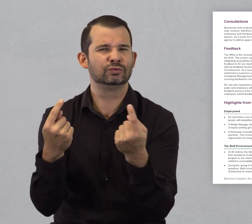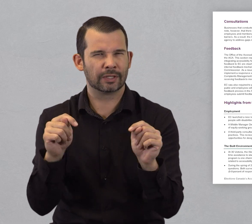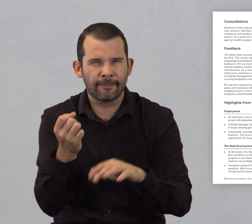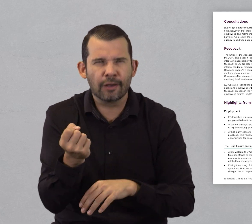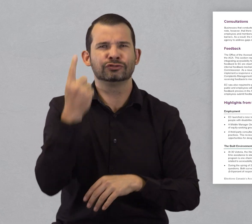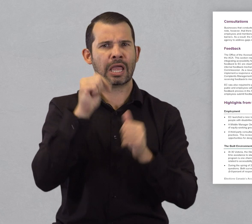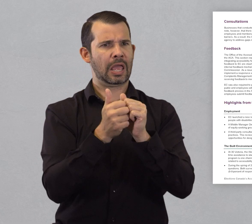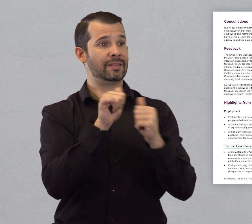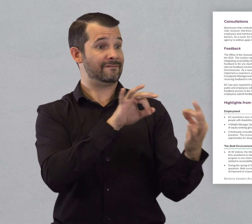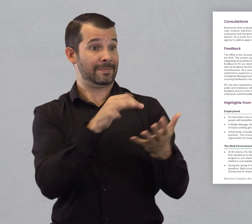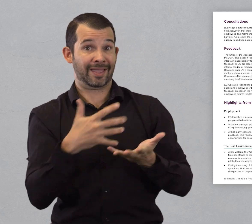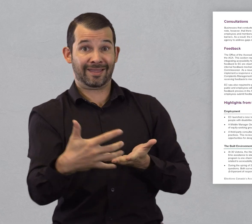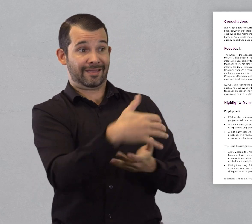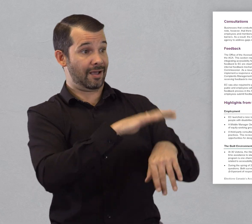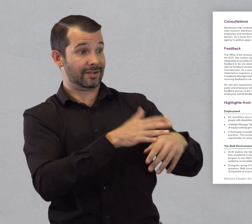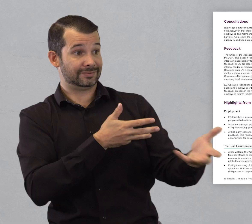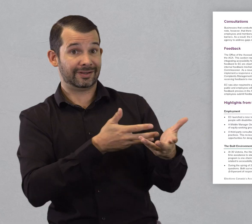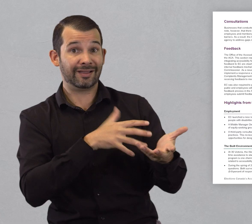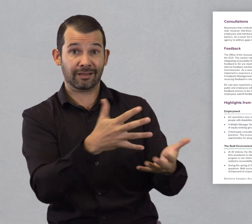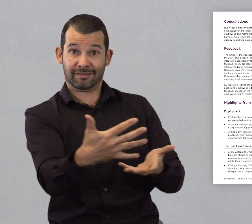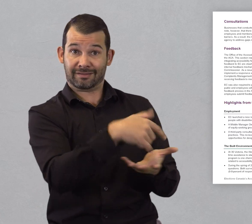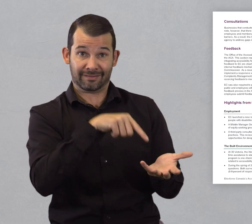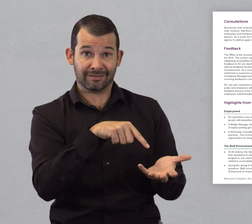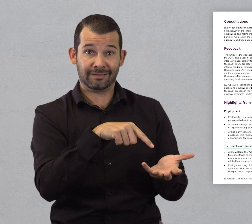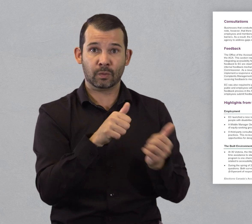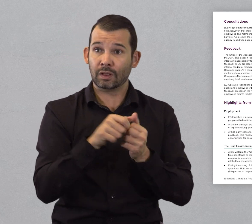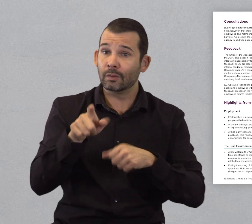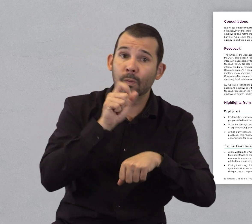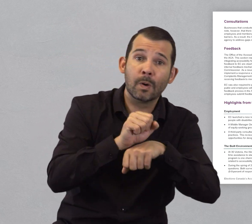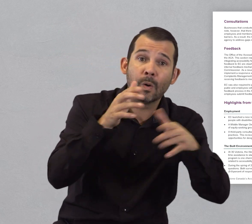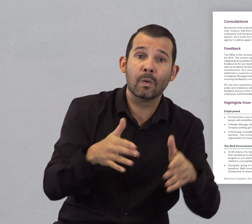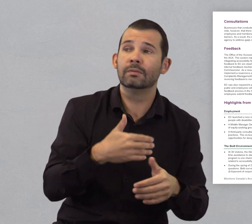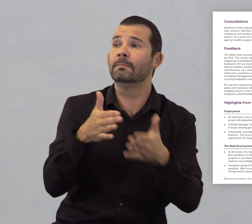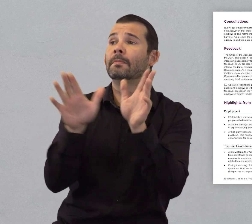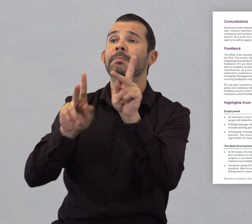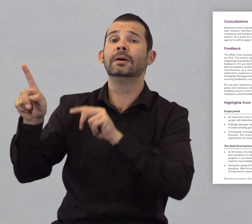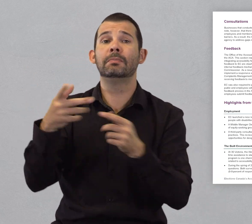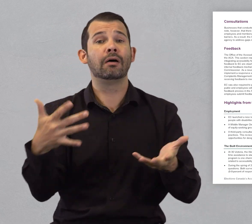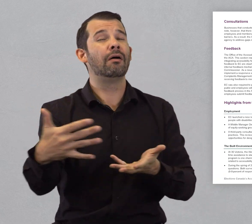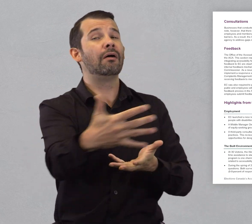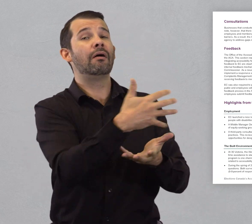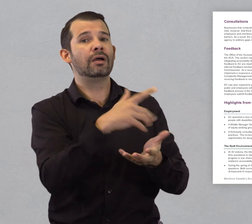feedback from consultations with employees and members of the public is being integrated into